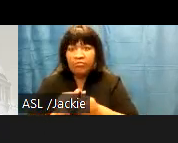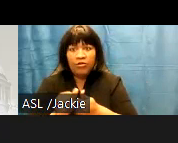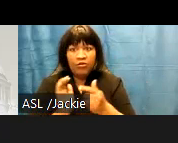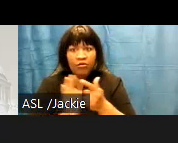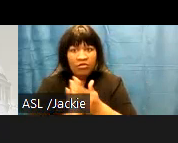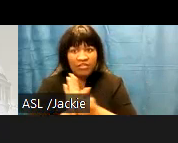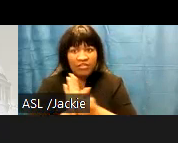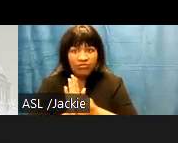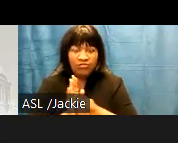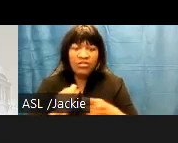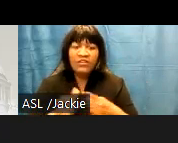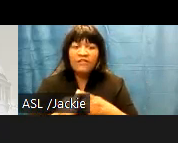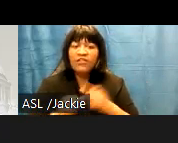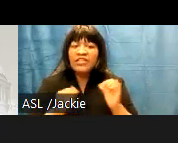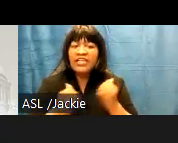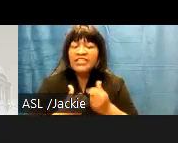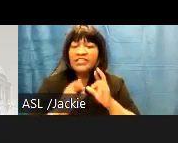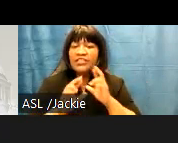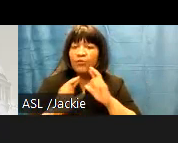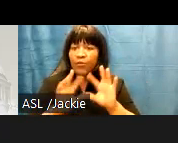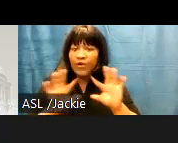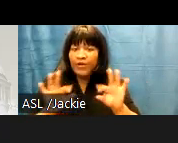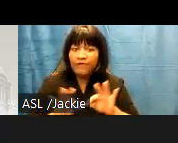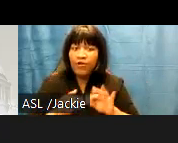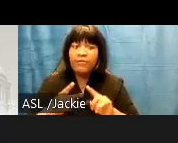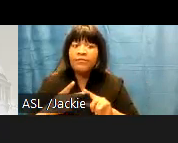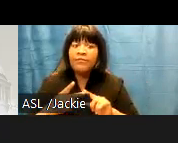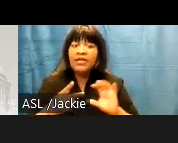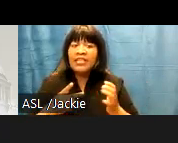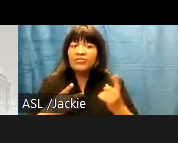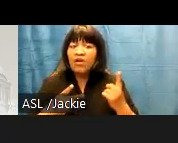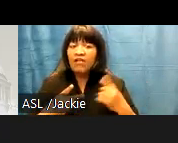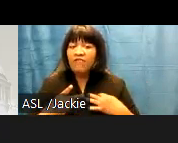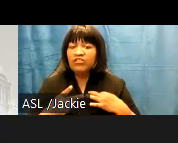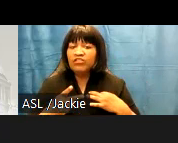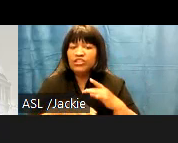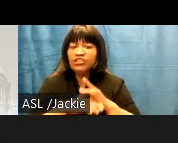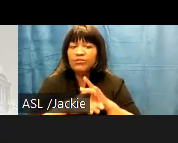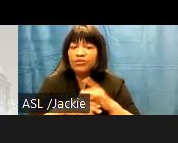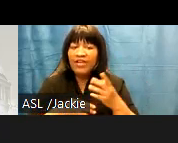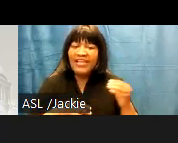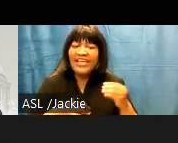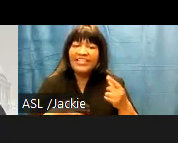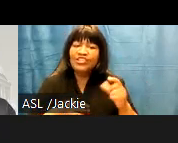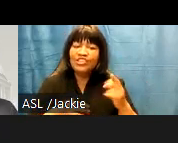The first form is an agency reporting form and the next one is class one volunteer demographic and geographic information form.